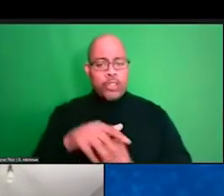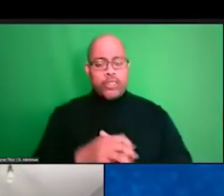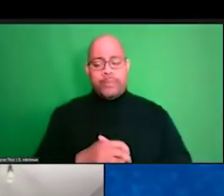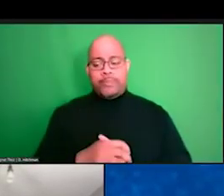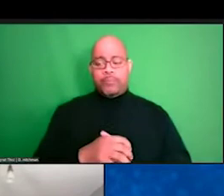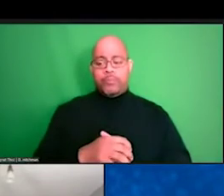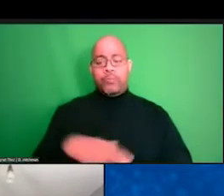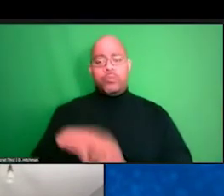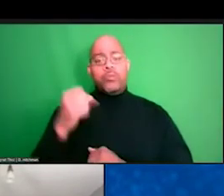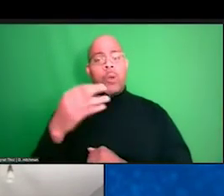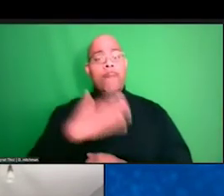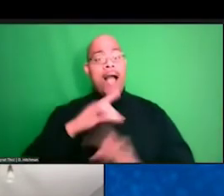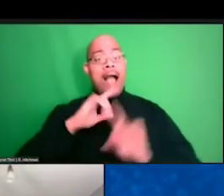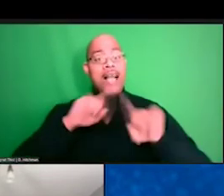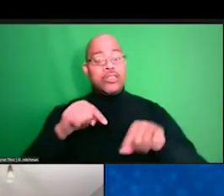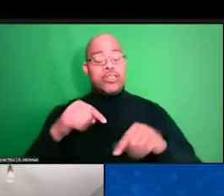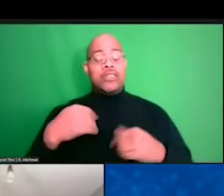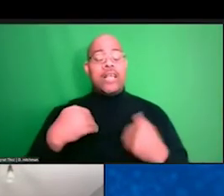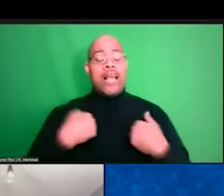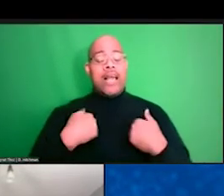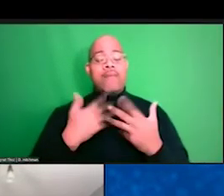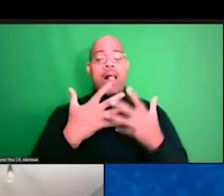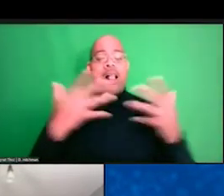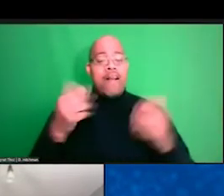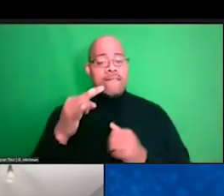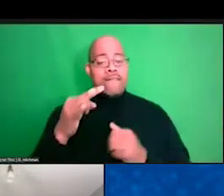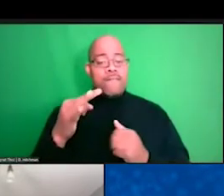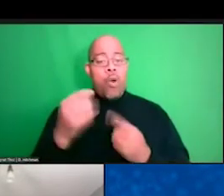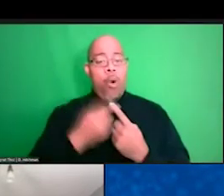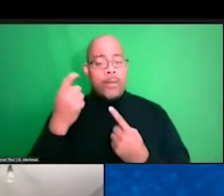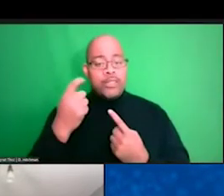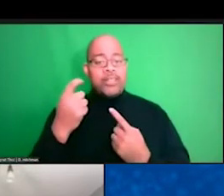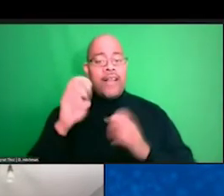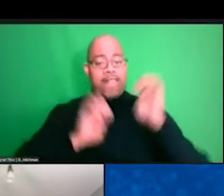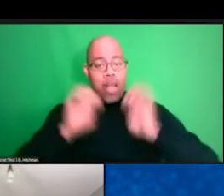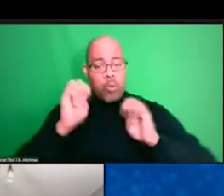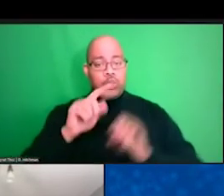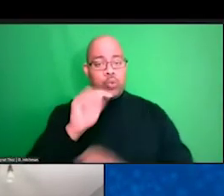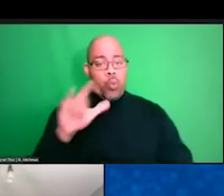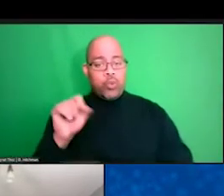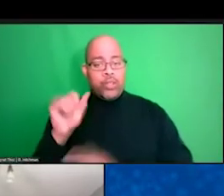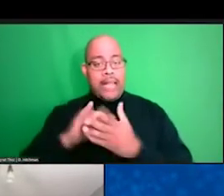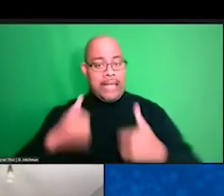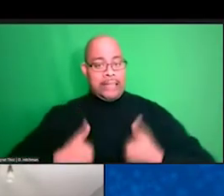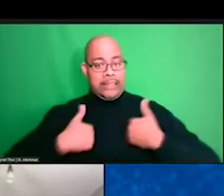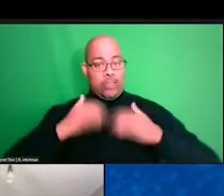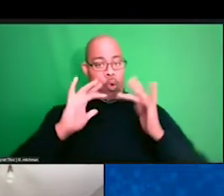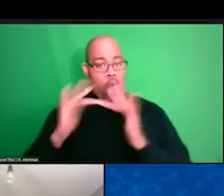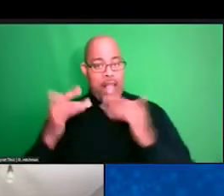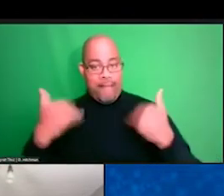So my answer is, there are a lot of automated evaluation tools that exist online for checking